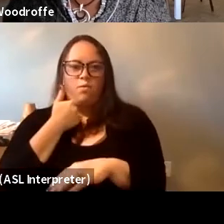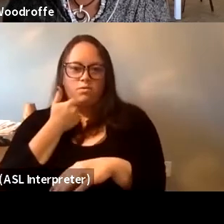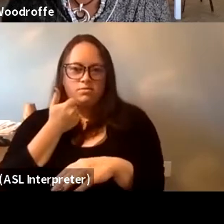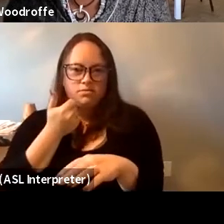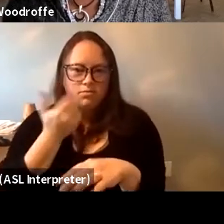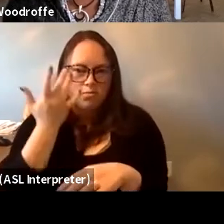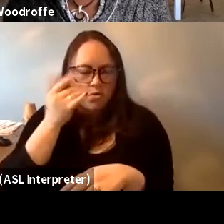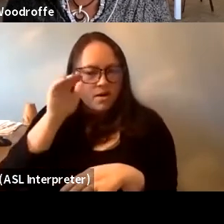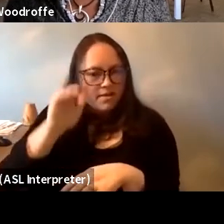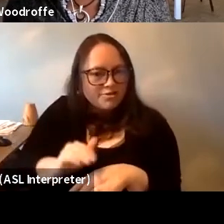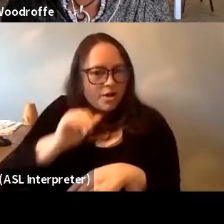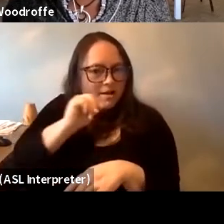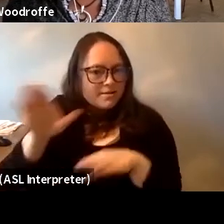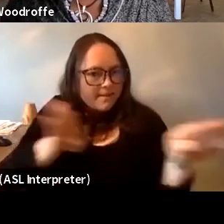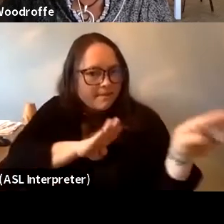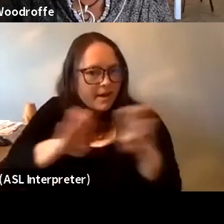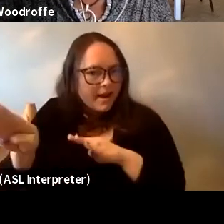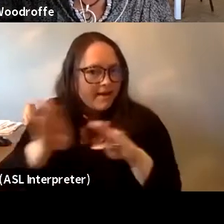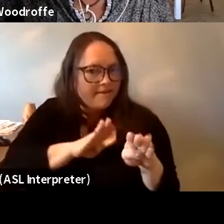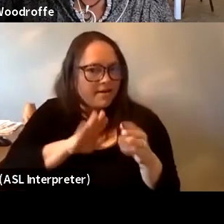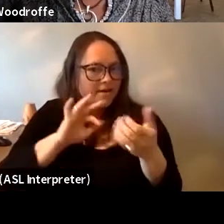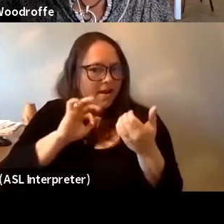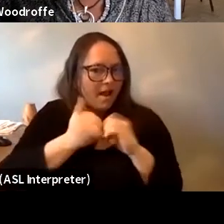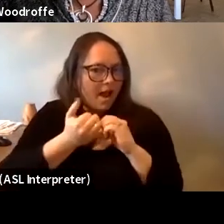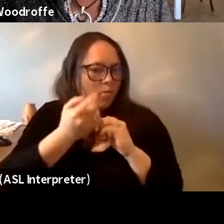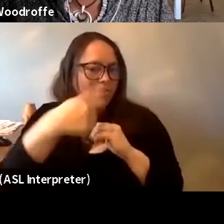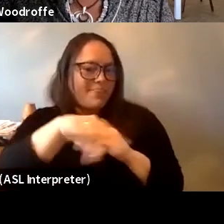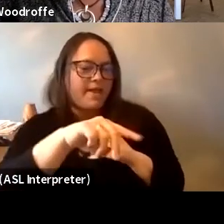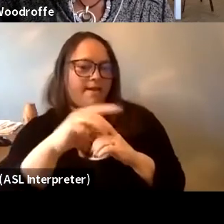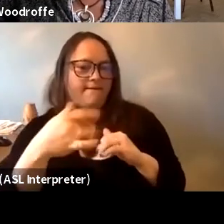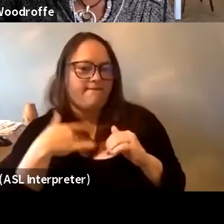is not behaving in the way that they want the child to behave.